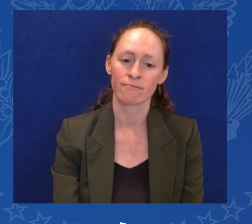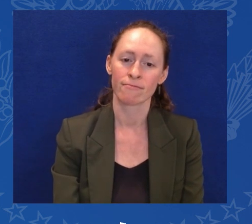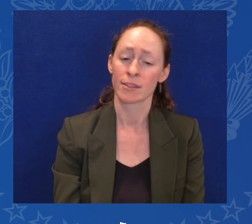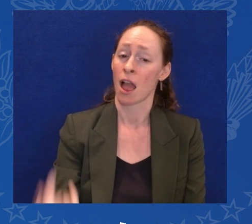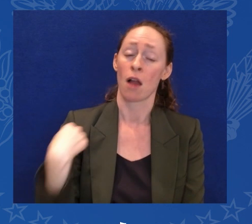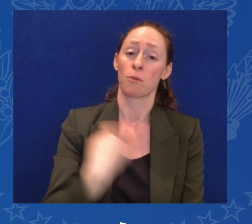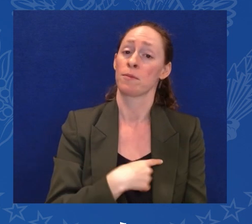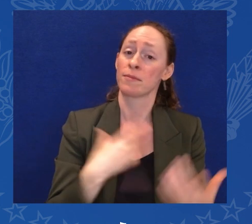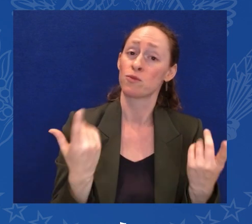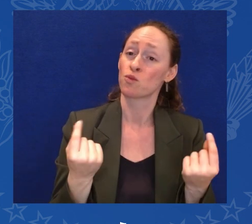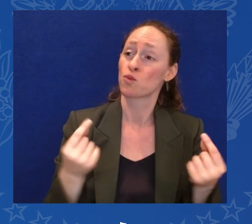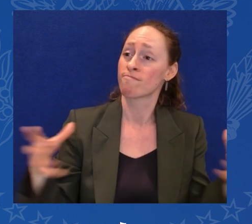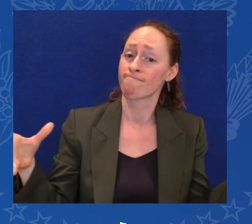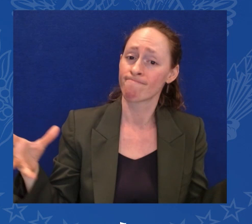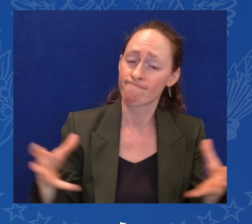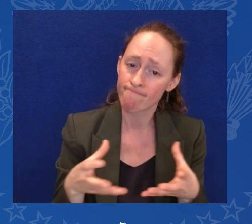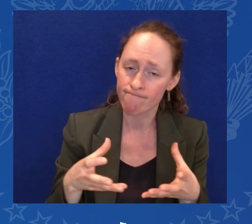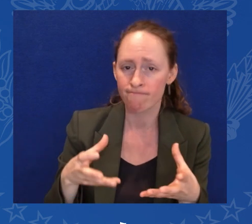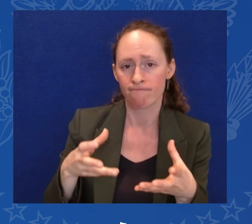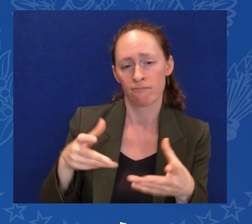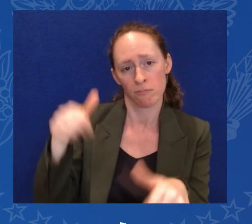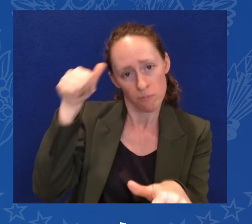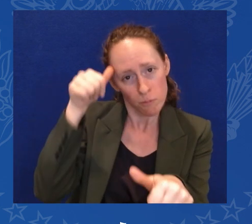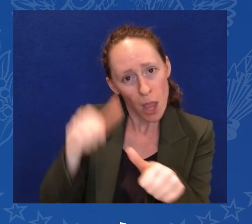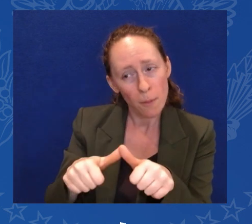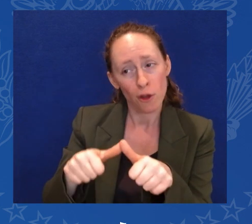and think how long that took for that to happen -- I mean --